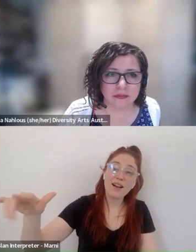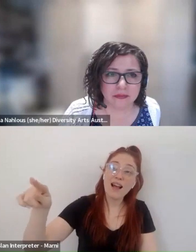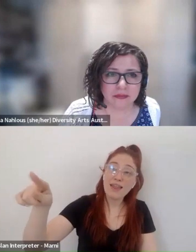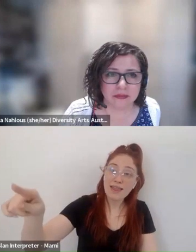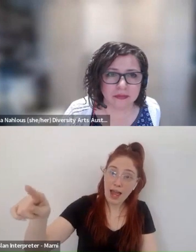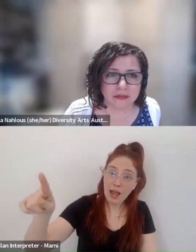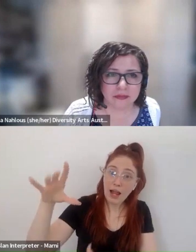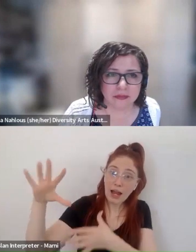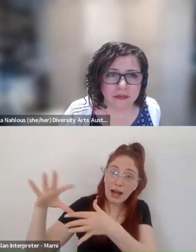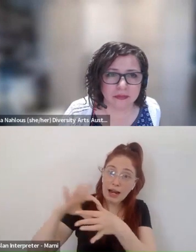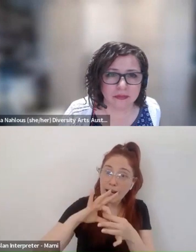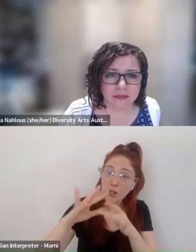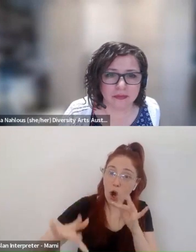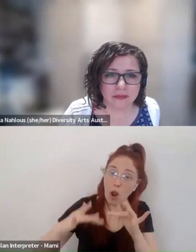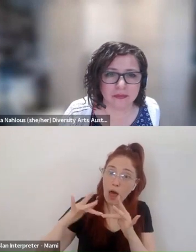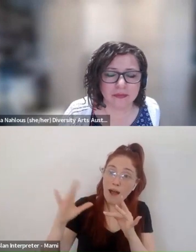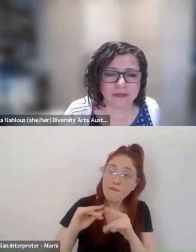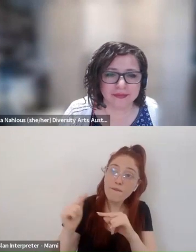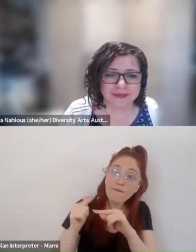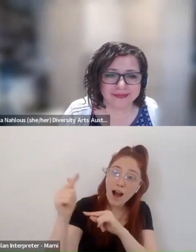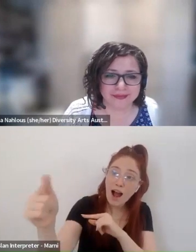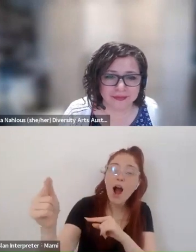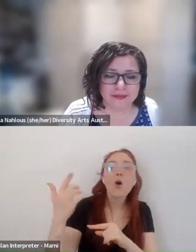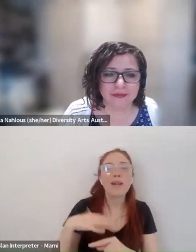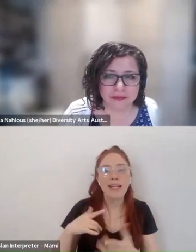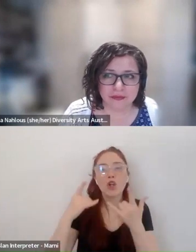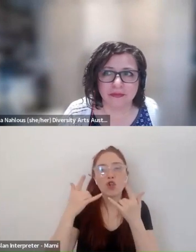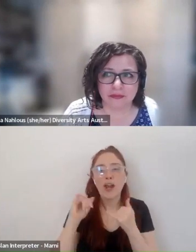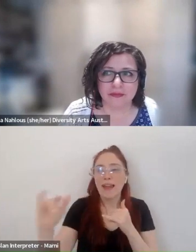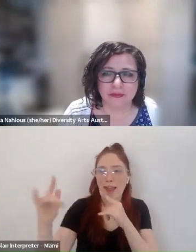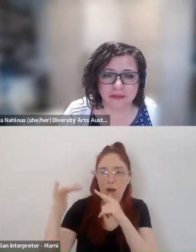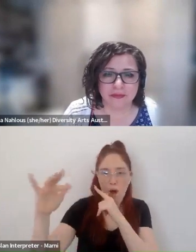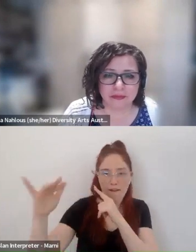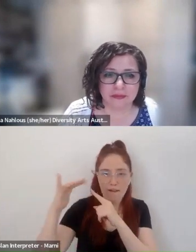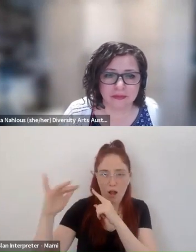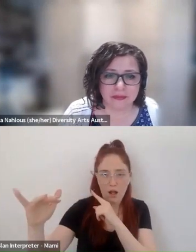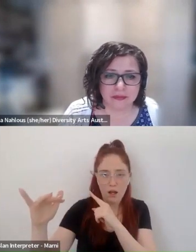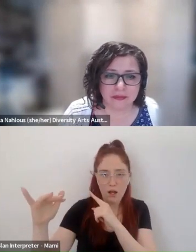and how they can actually be on like, in the room electronically